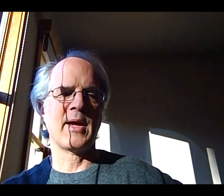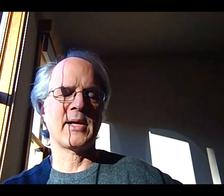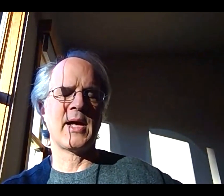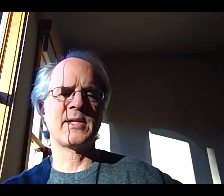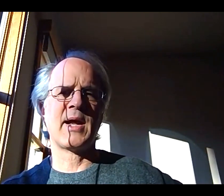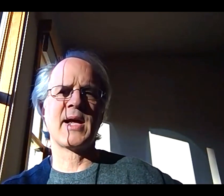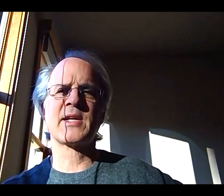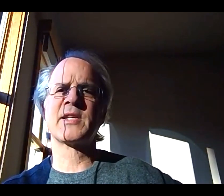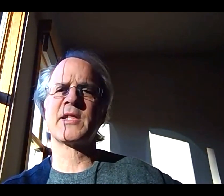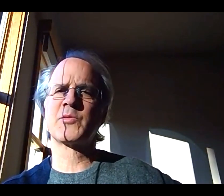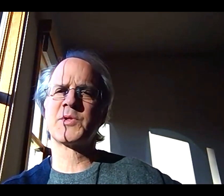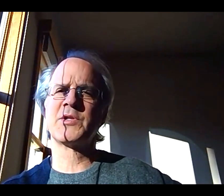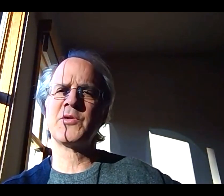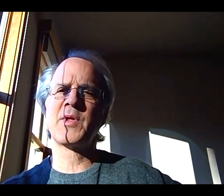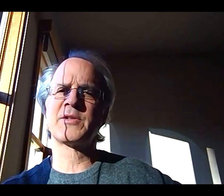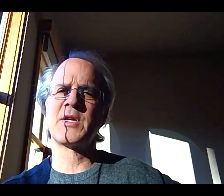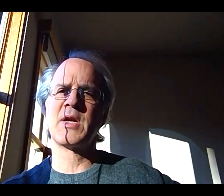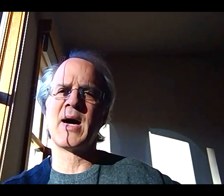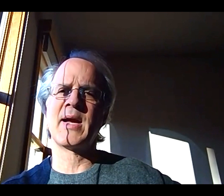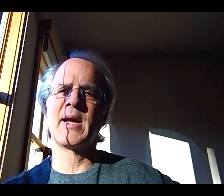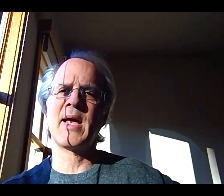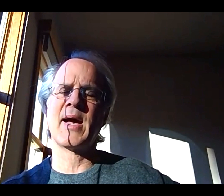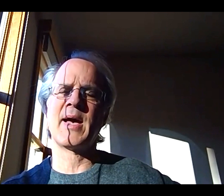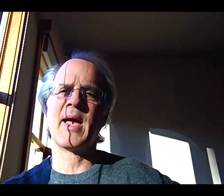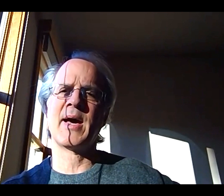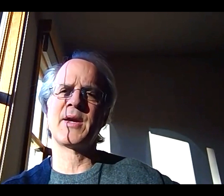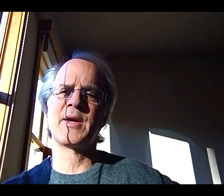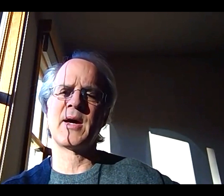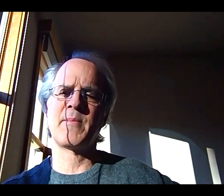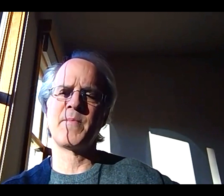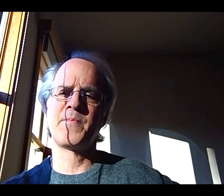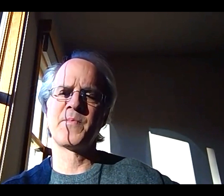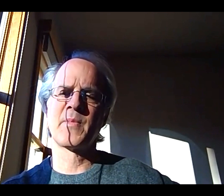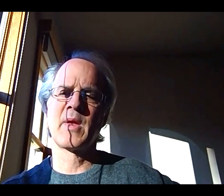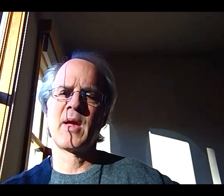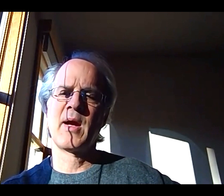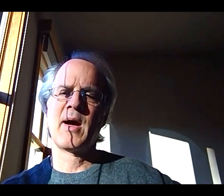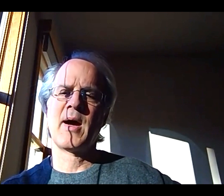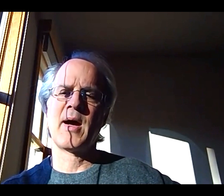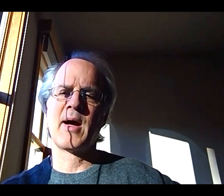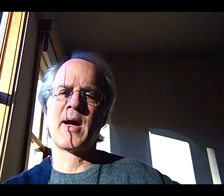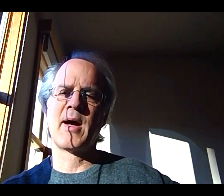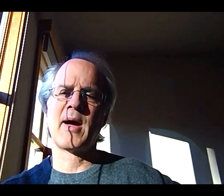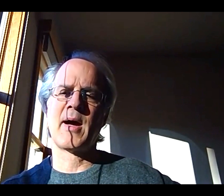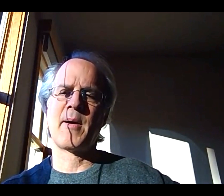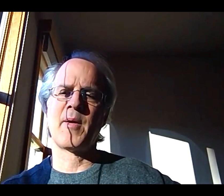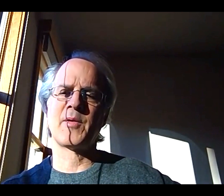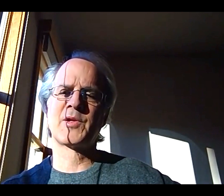And, as I said, this was in 2009 and,